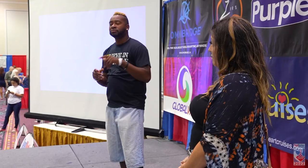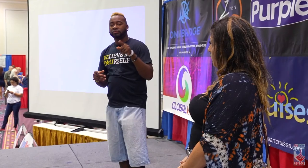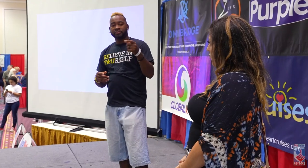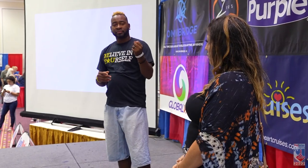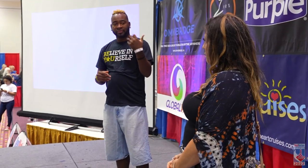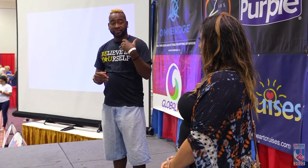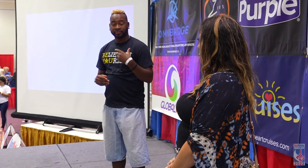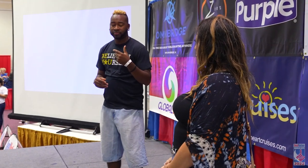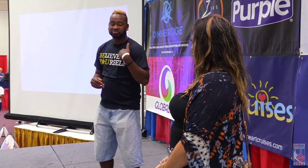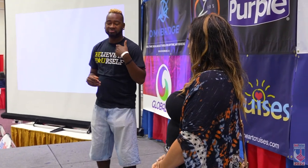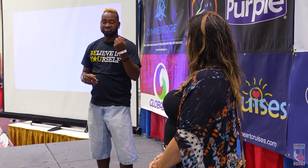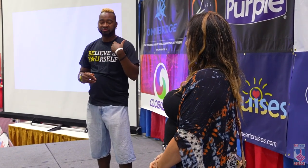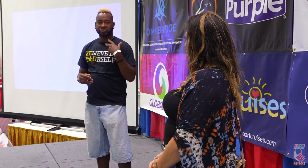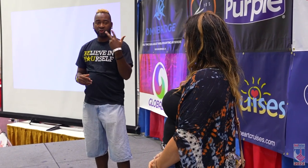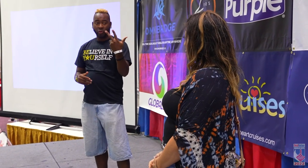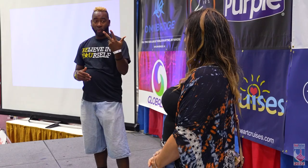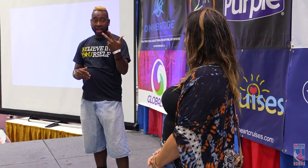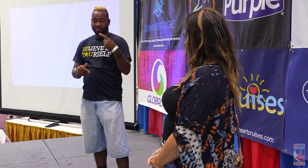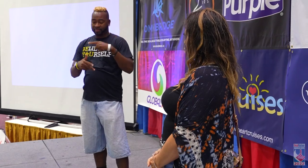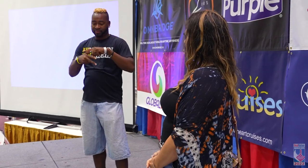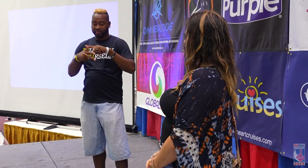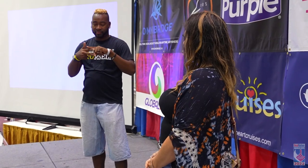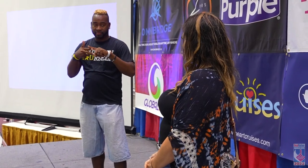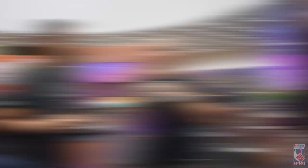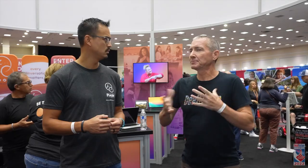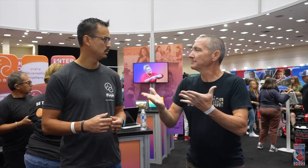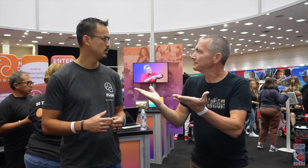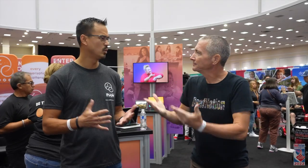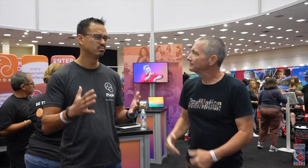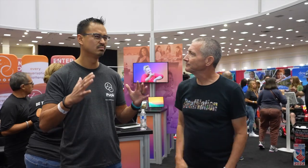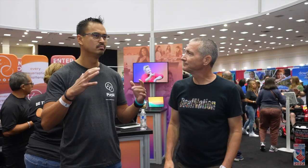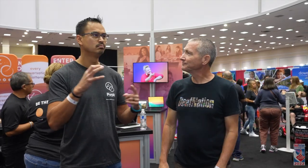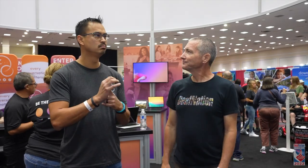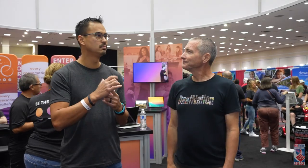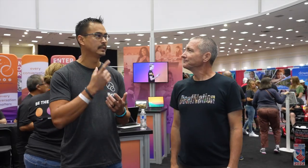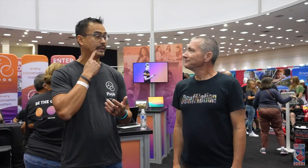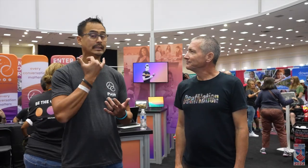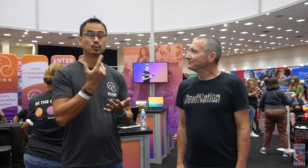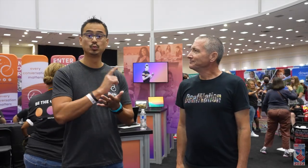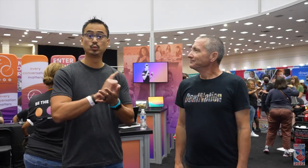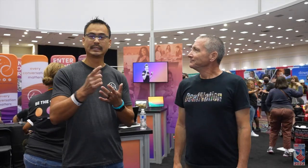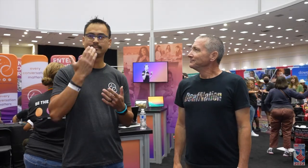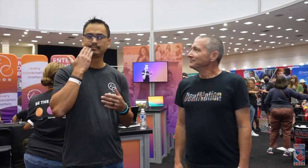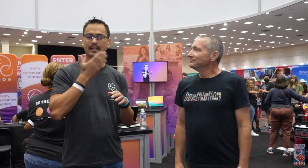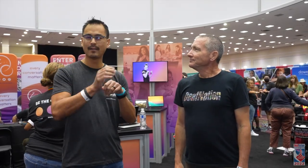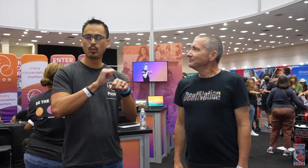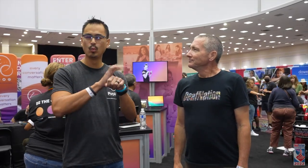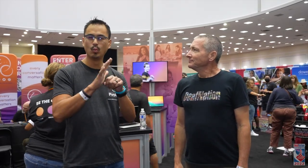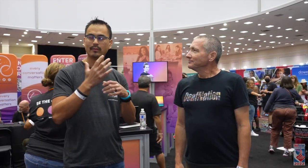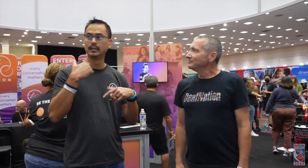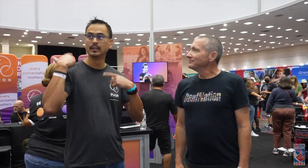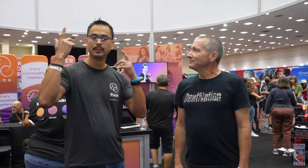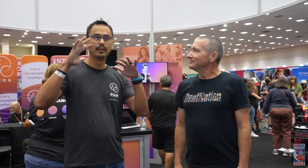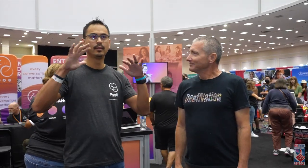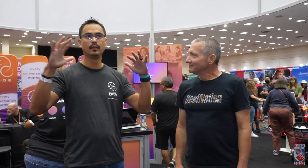You’ll give me three things… It’s been amazing! You know, after COVID and all that,